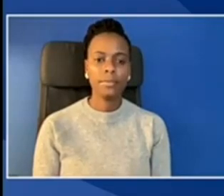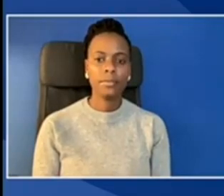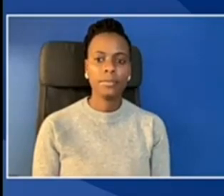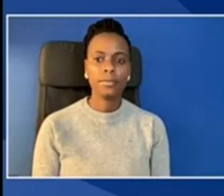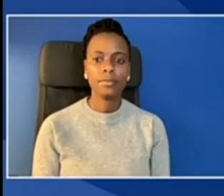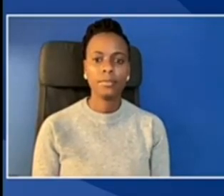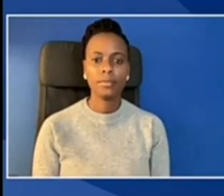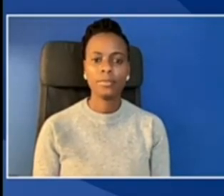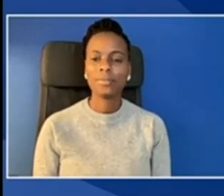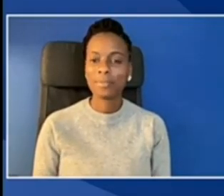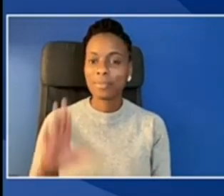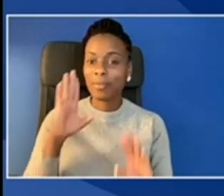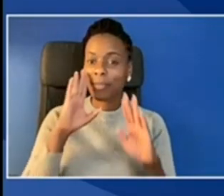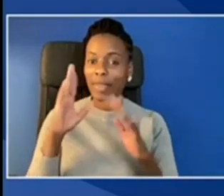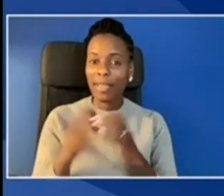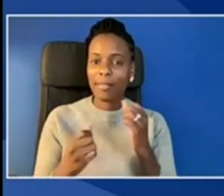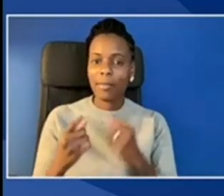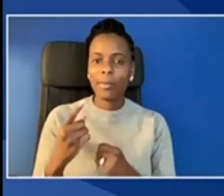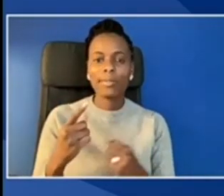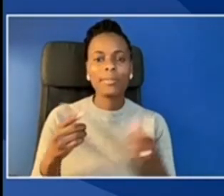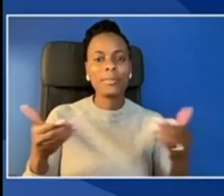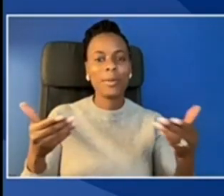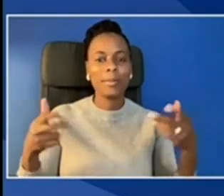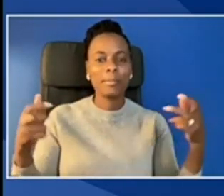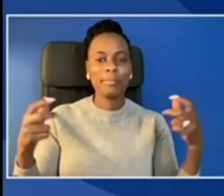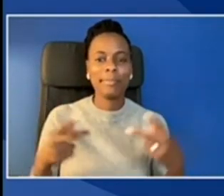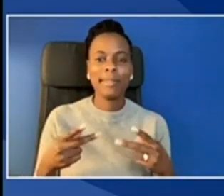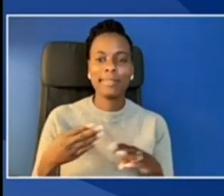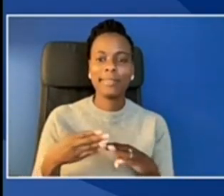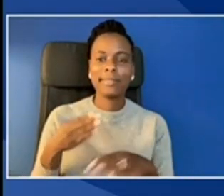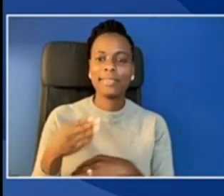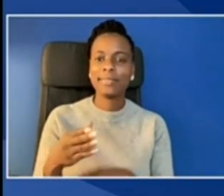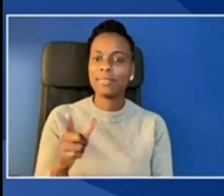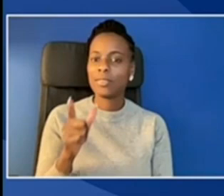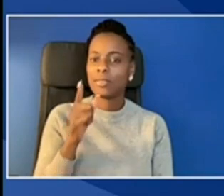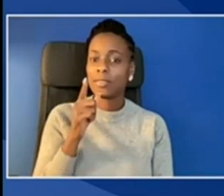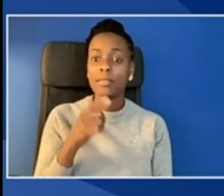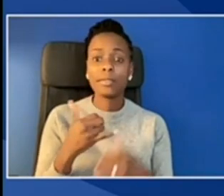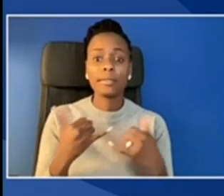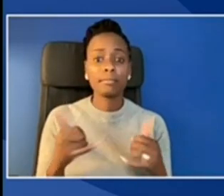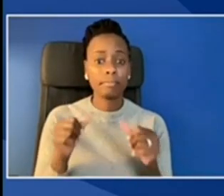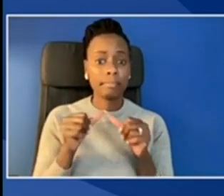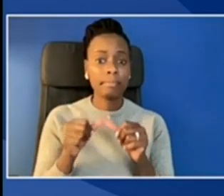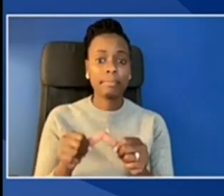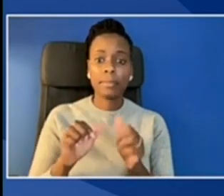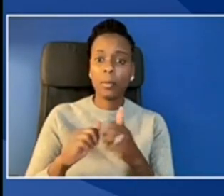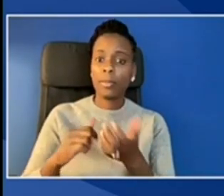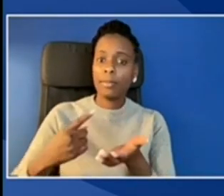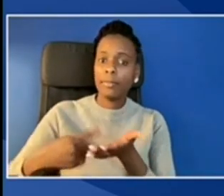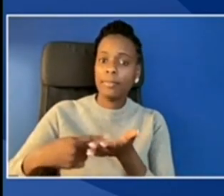Well, folks, welcome back from lunch. We're continuing with our conversation about hardship.